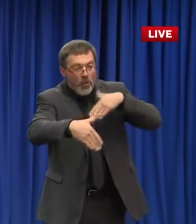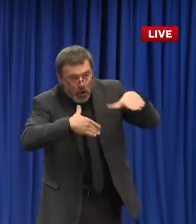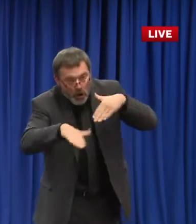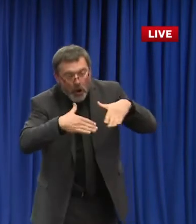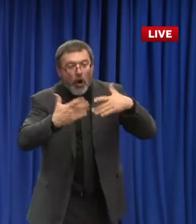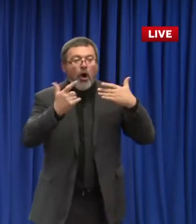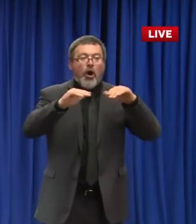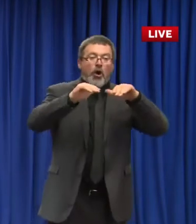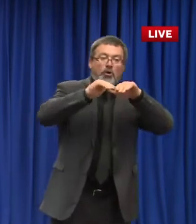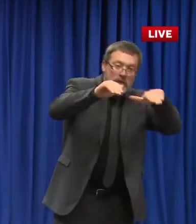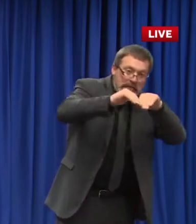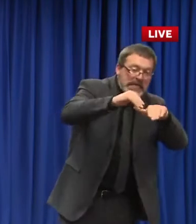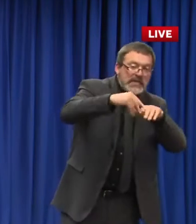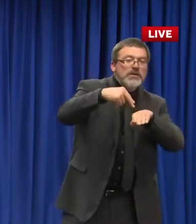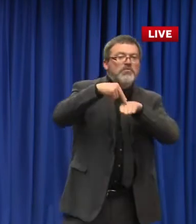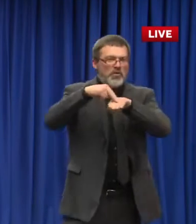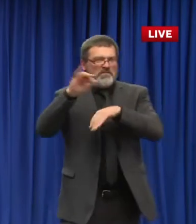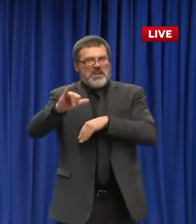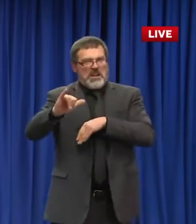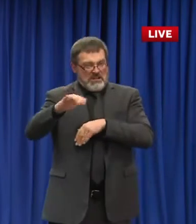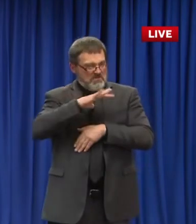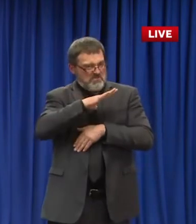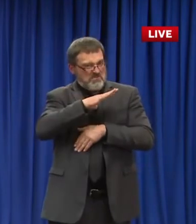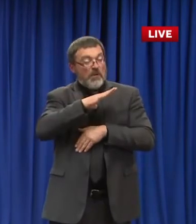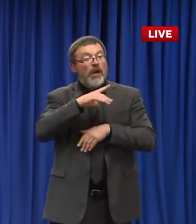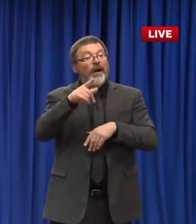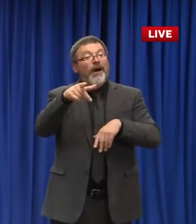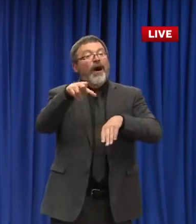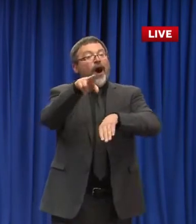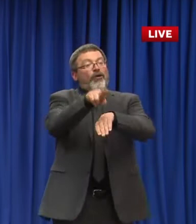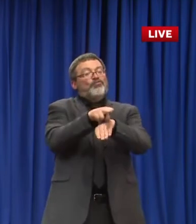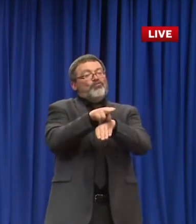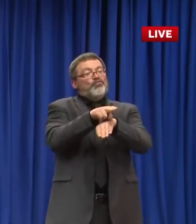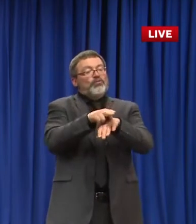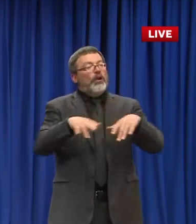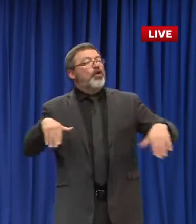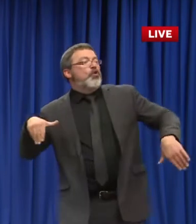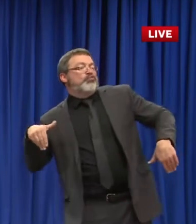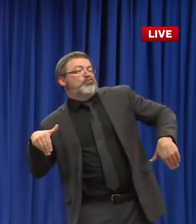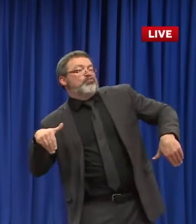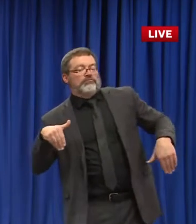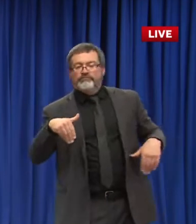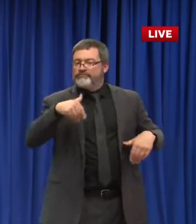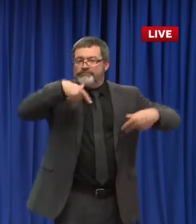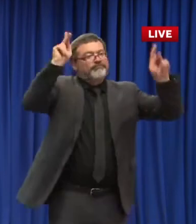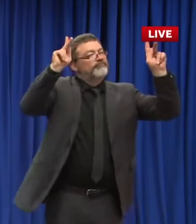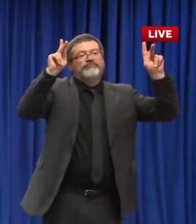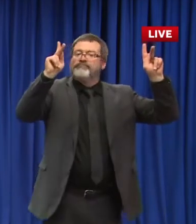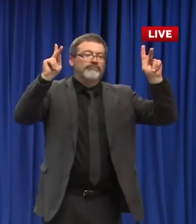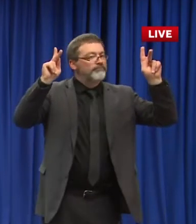DIFFERENT LOCAL TOWNS ALONG THE SEACOAST THE DEPARTMENT OF PUBLIC HEALTH AND THE OPEN UP OPEN NEW HAMPSHIRE COMMITTEE.